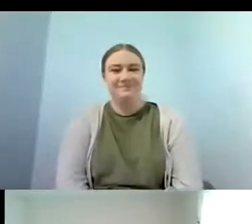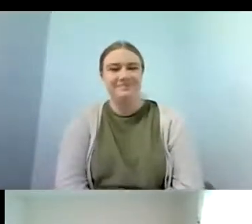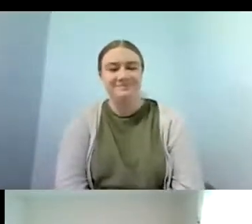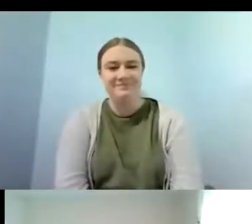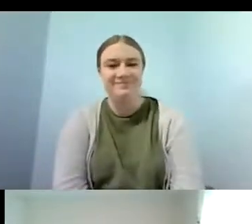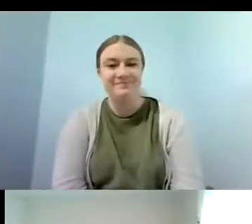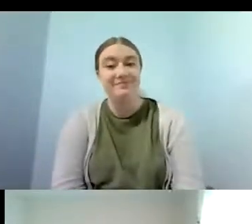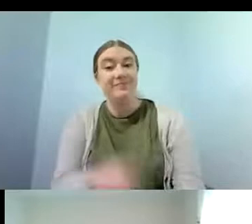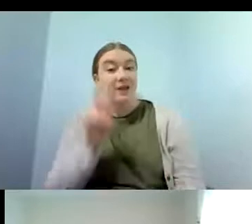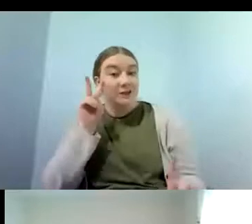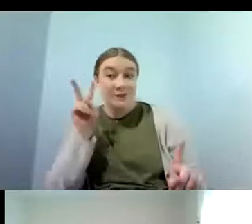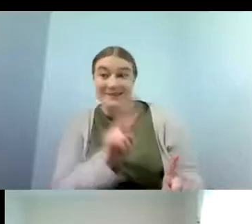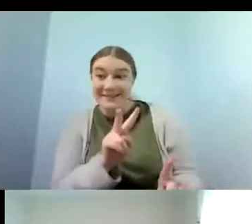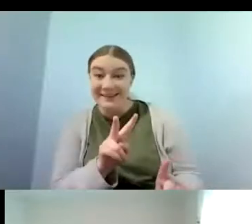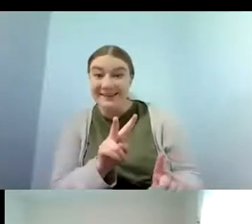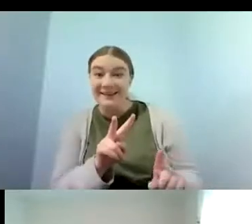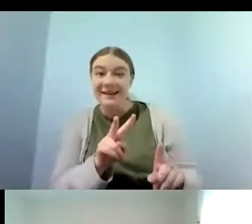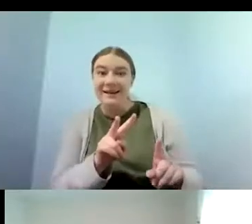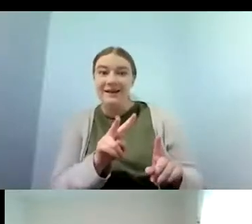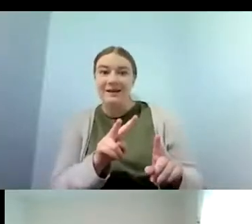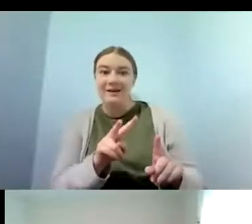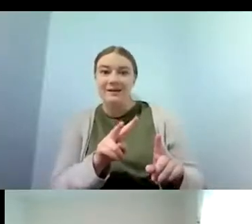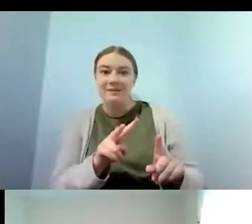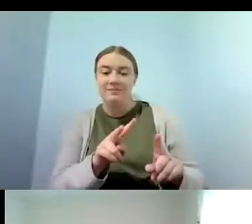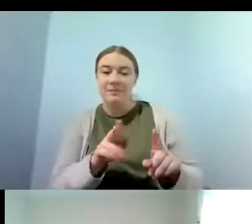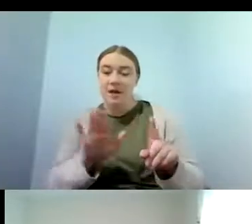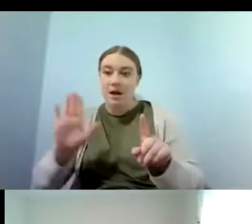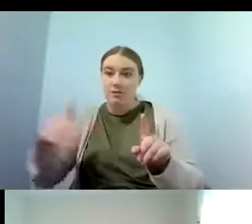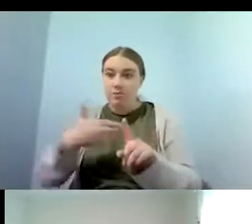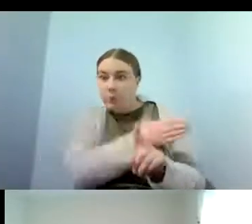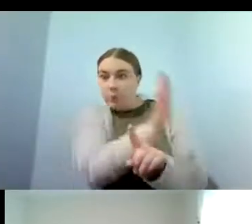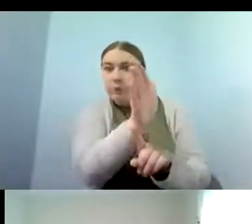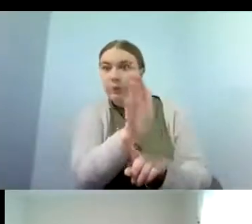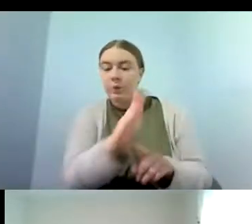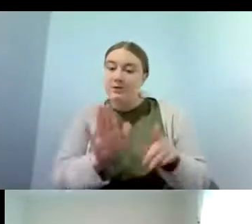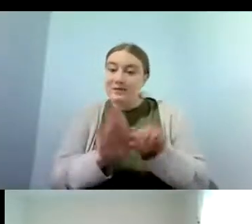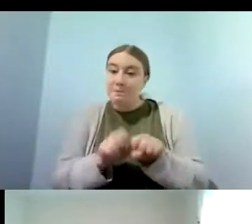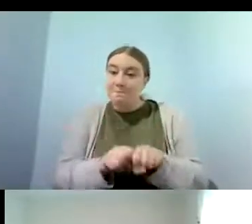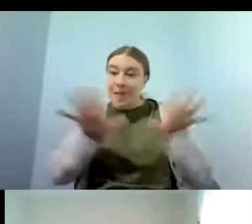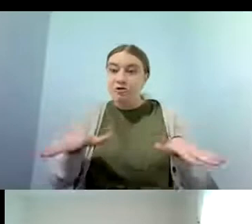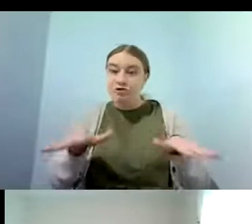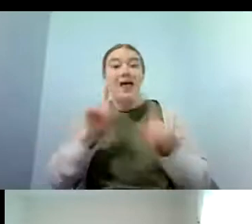so you can see and the lines of splashing along the water and that is the fish